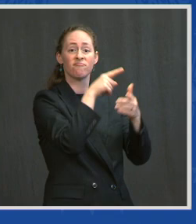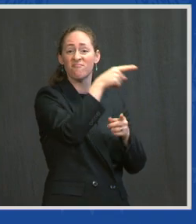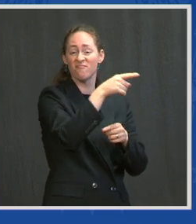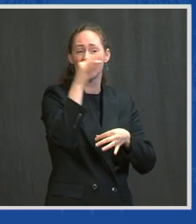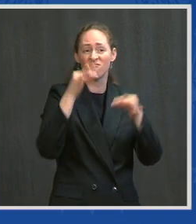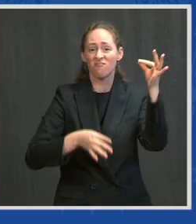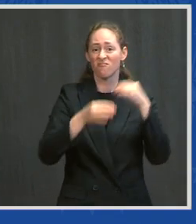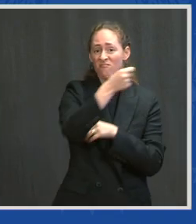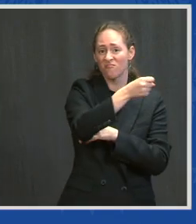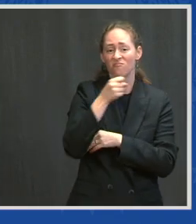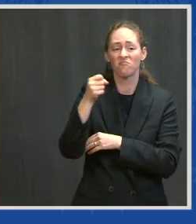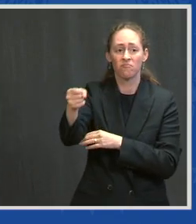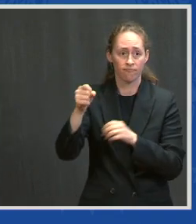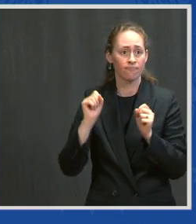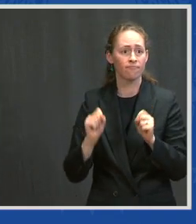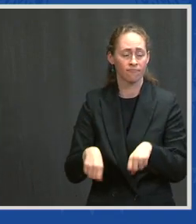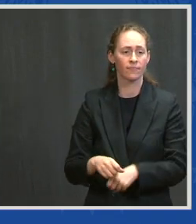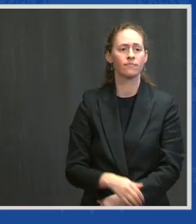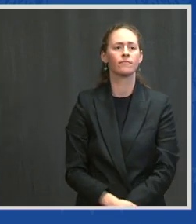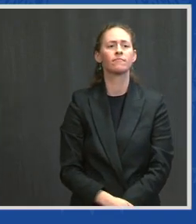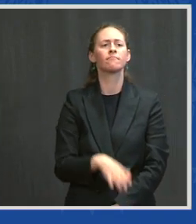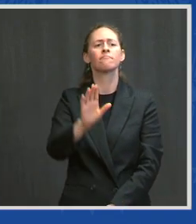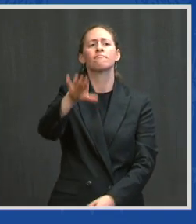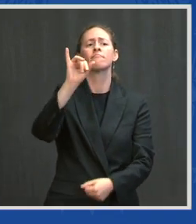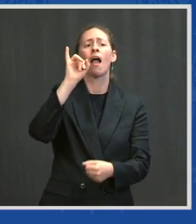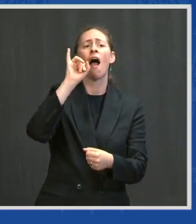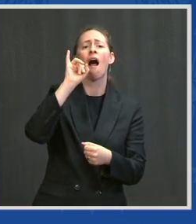of a gun shop in Virginia don't end up at a murder scene in Baltimore.